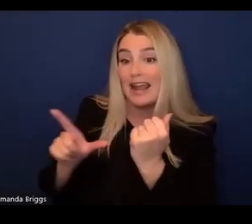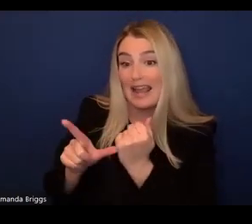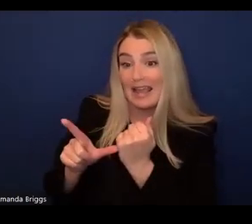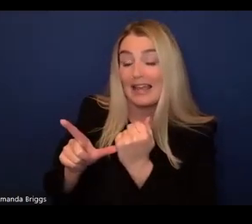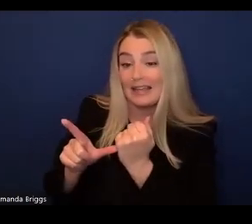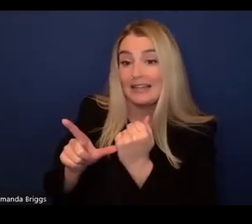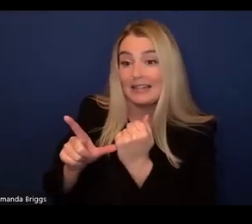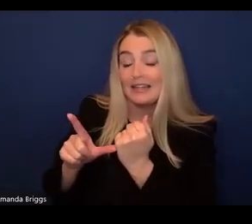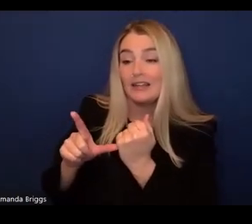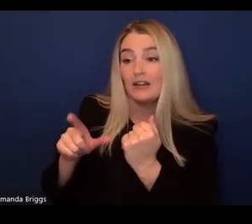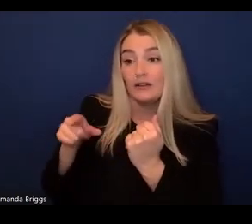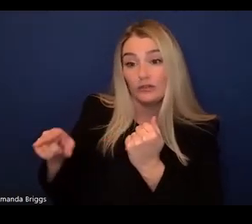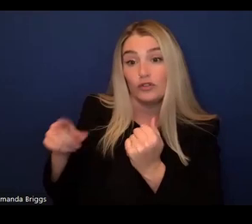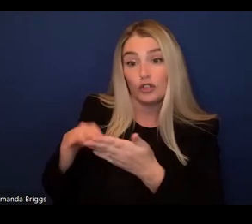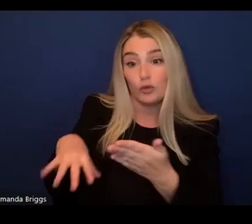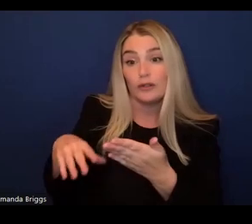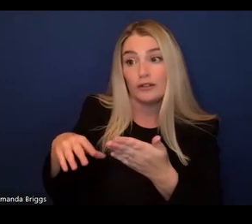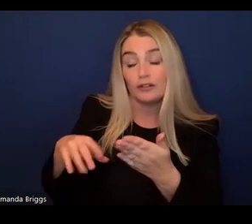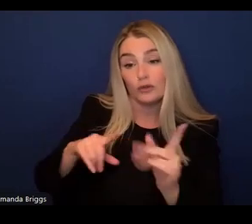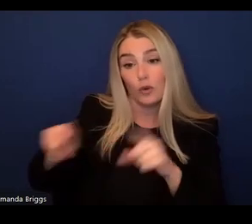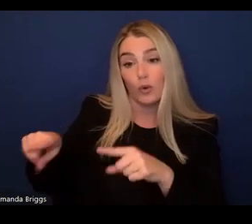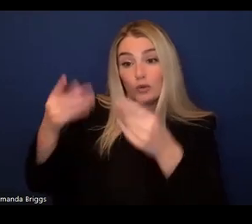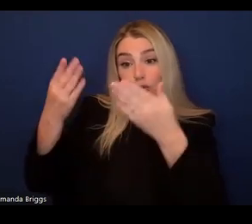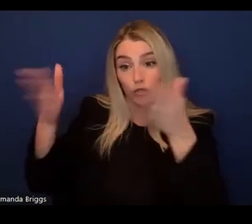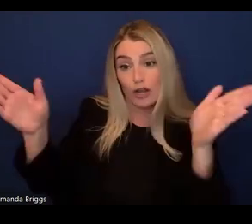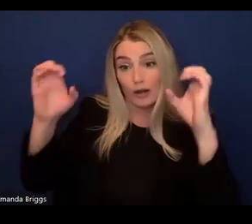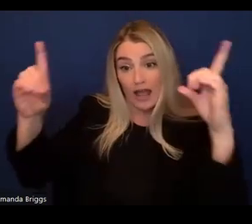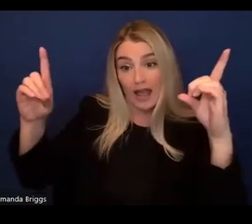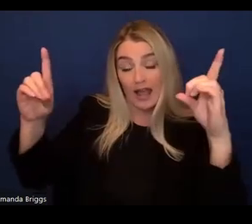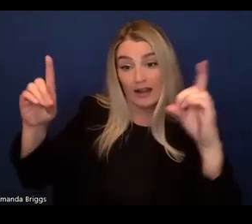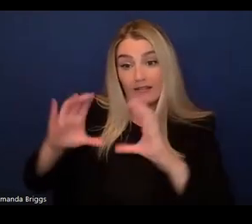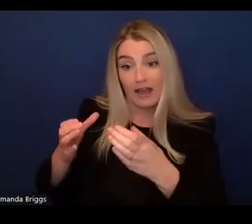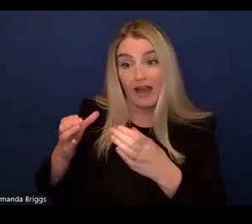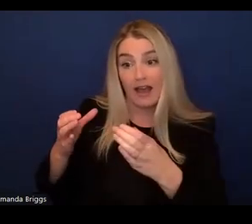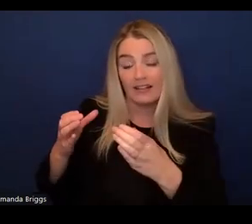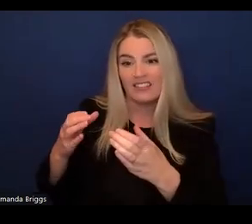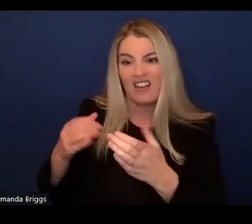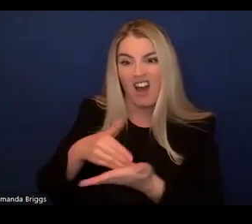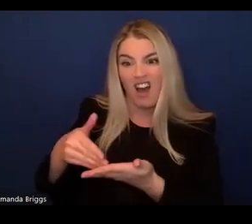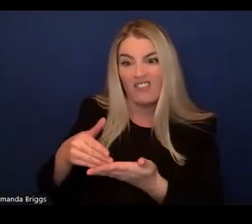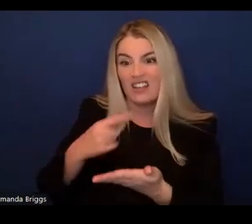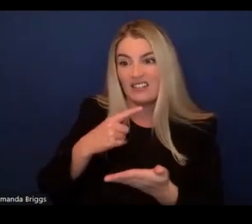When the student is in general and, many times they're told no.